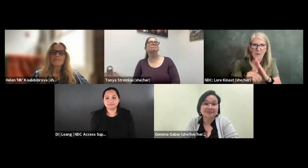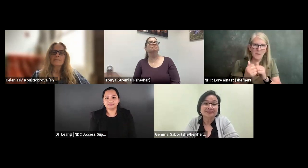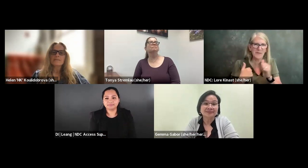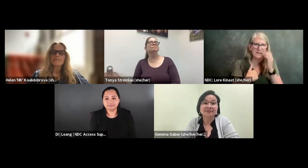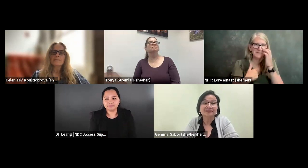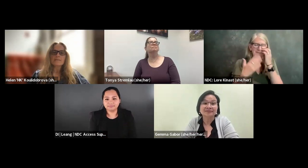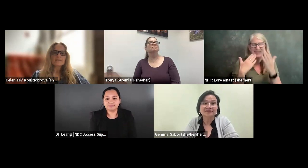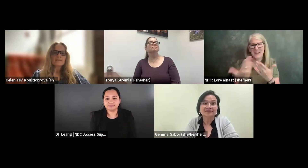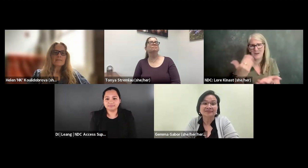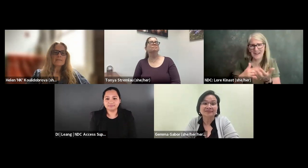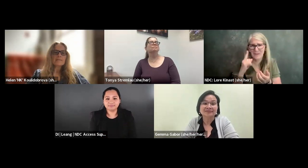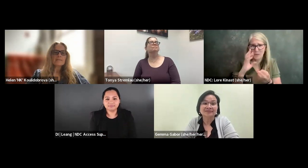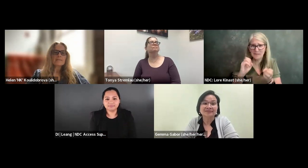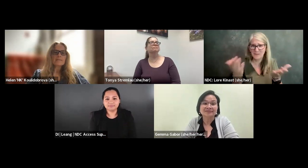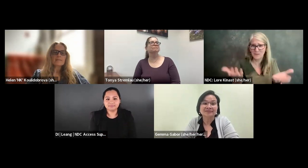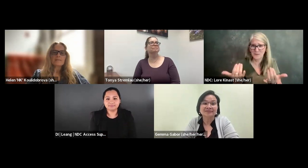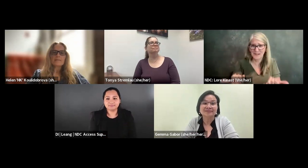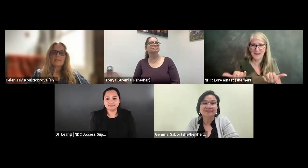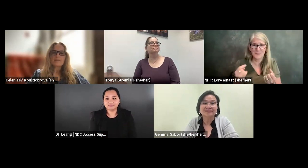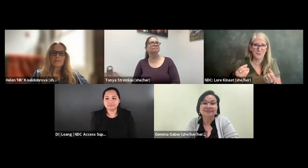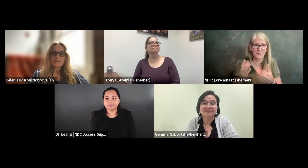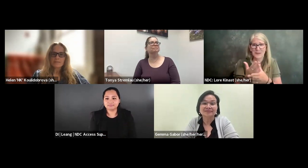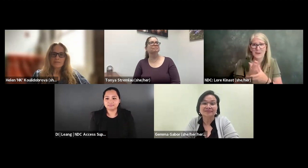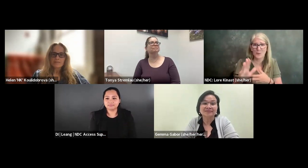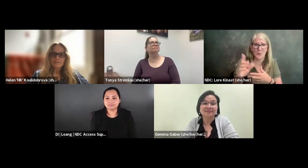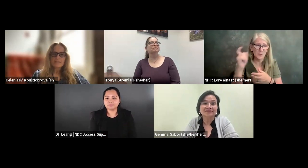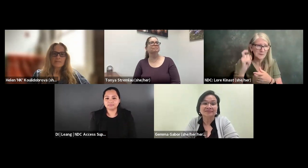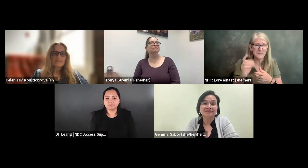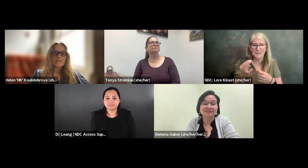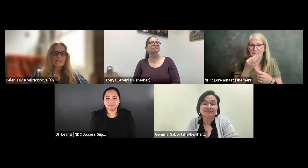Thank you. Thank you for sharing your backgrounds with us. And Thank you, again, to all three of you